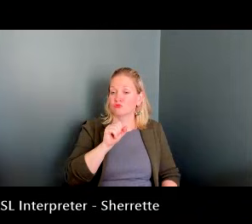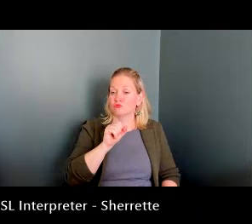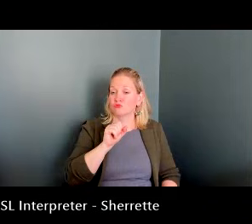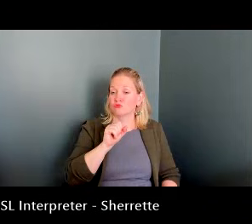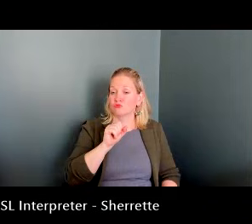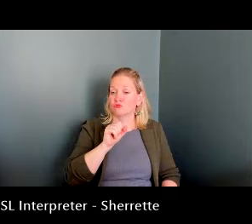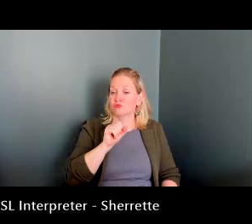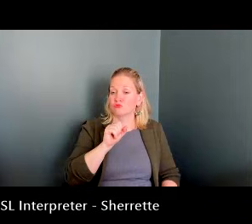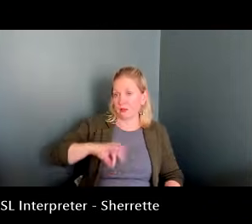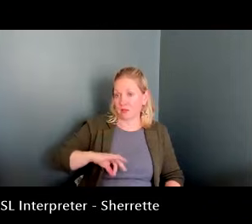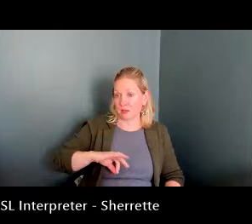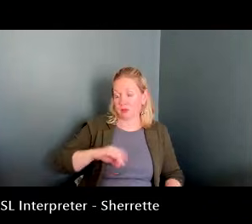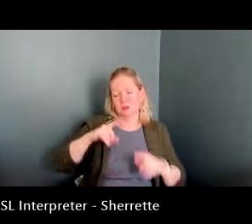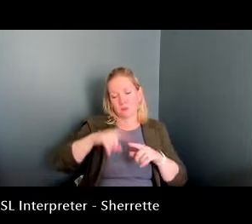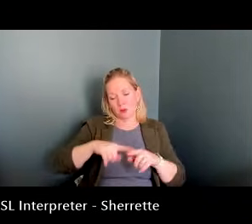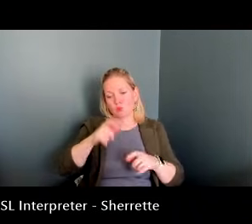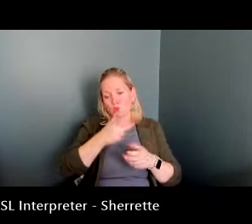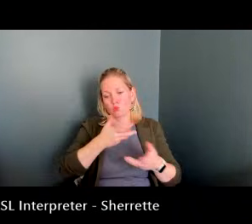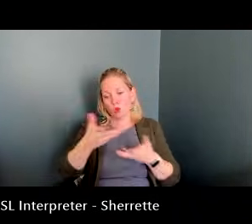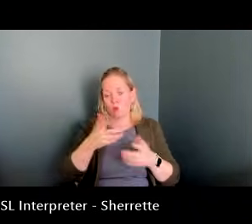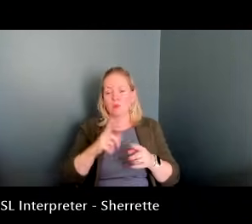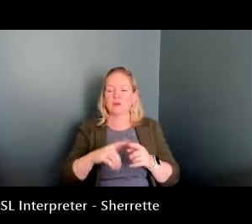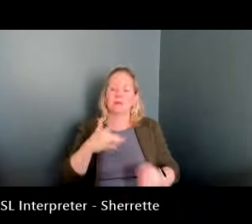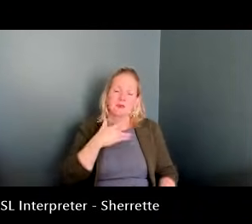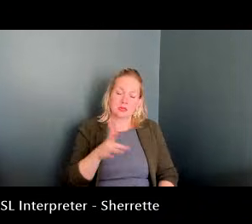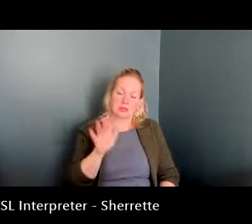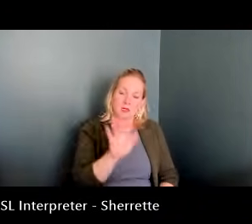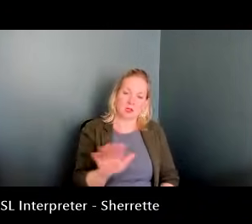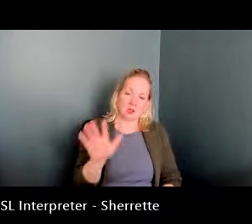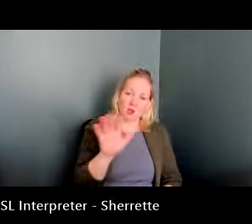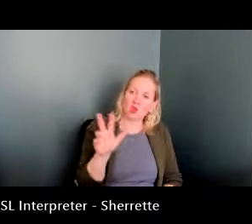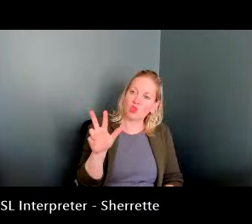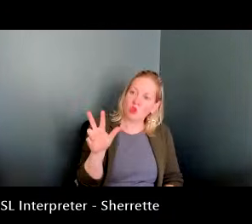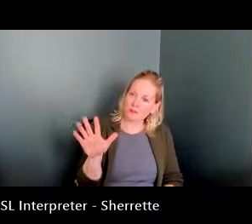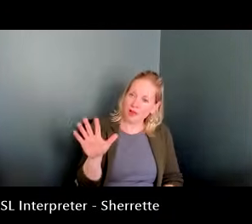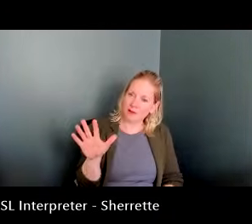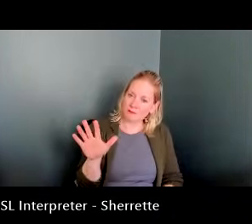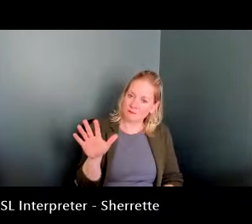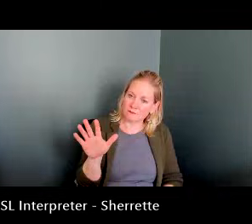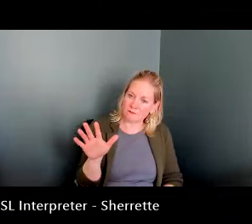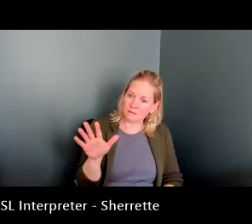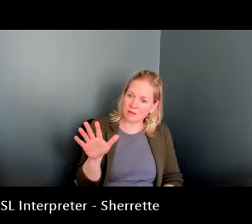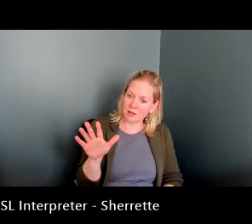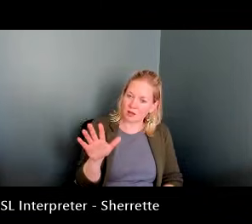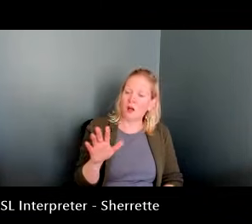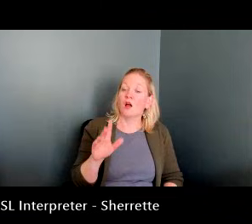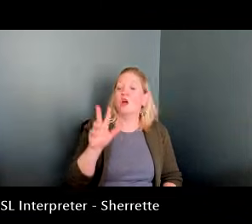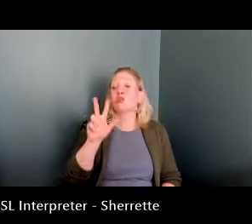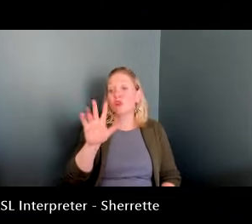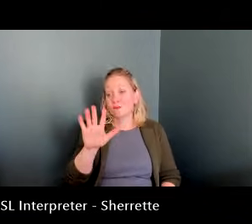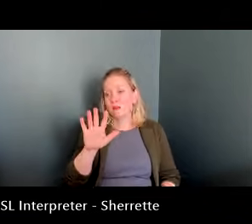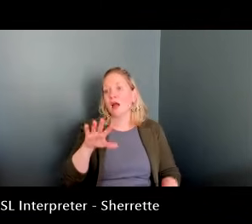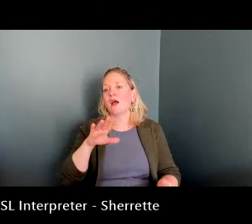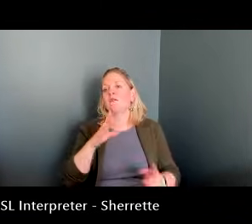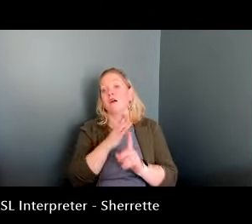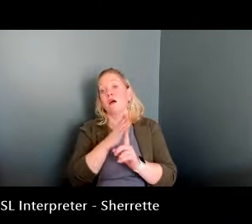is somewhere around 35 before you say, "I maybe don't want to go through with the therapy/"